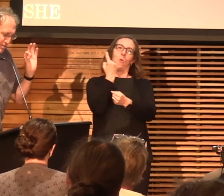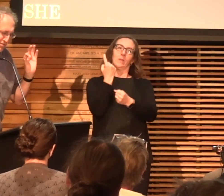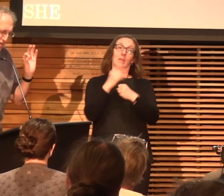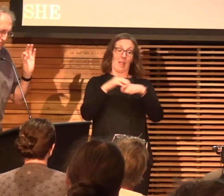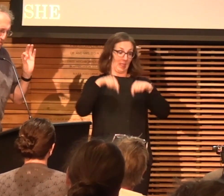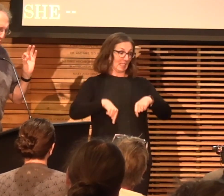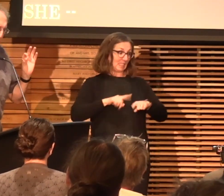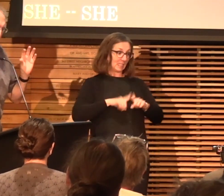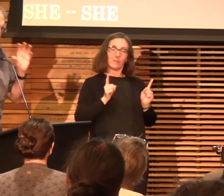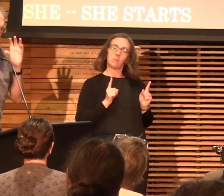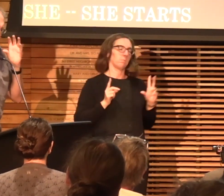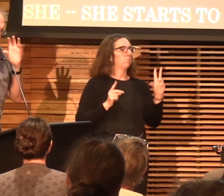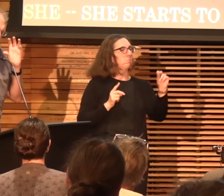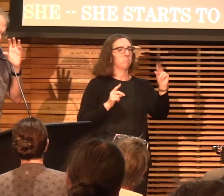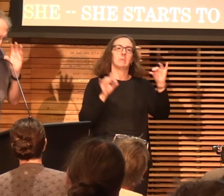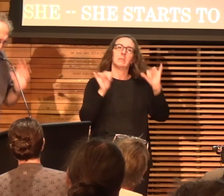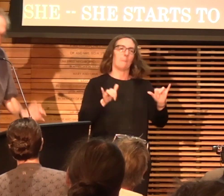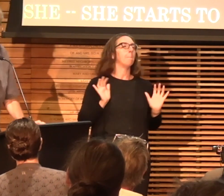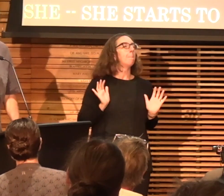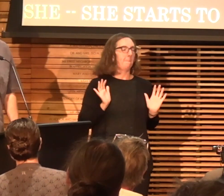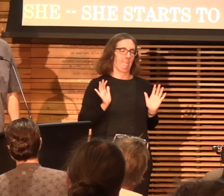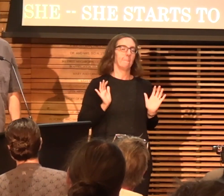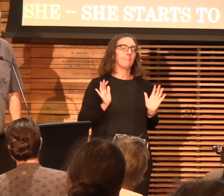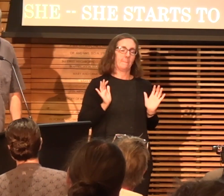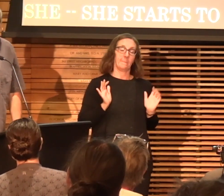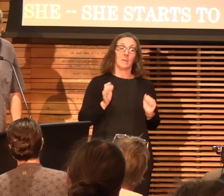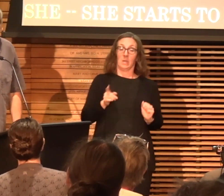She starts to really, really